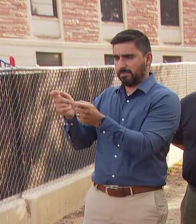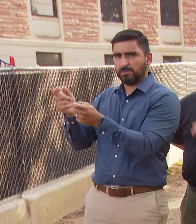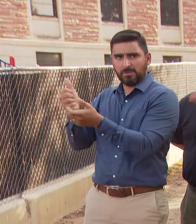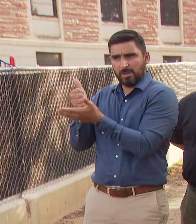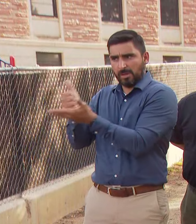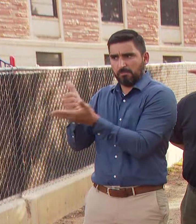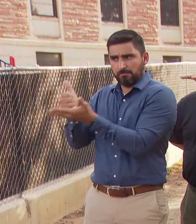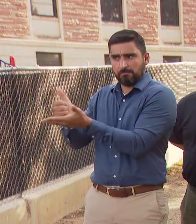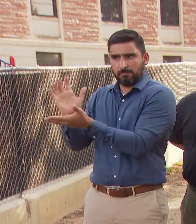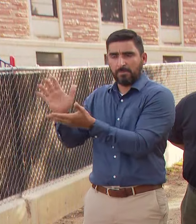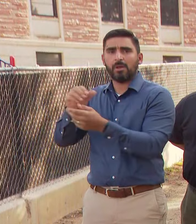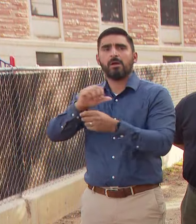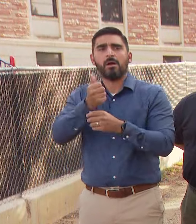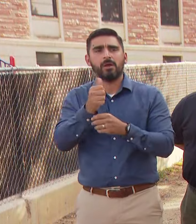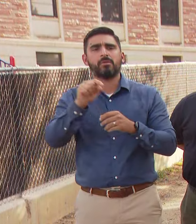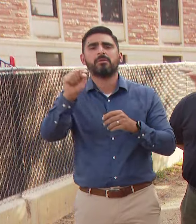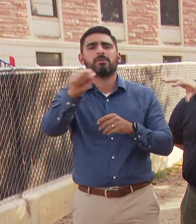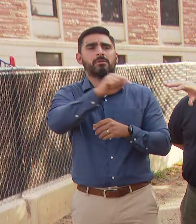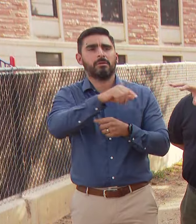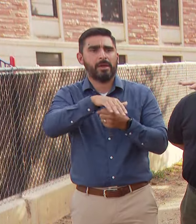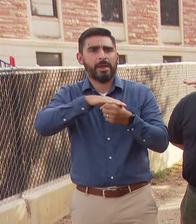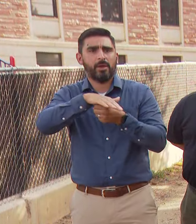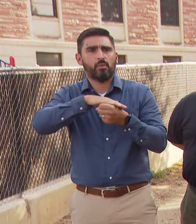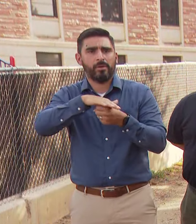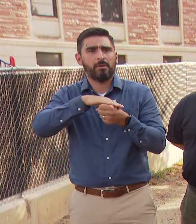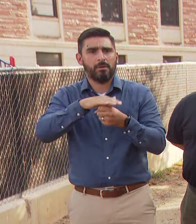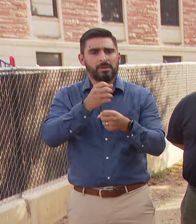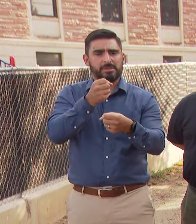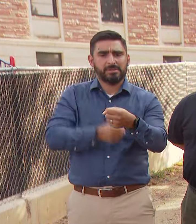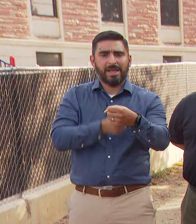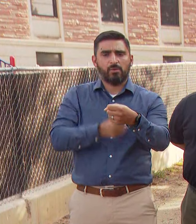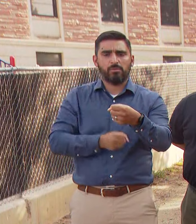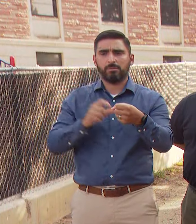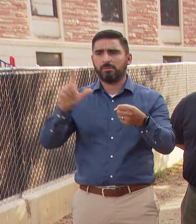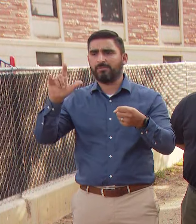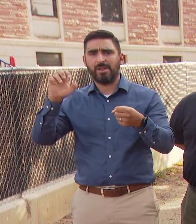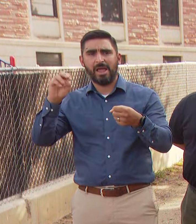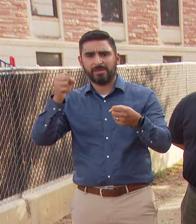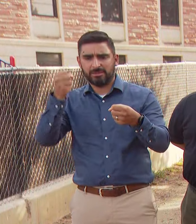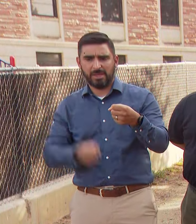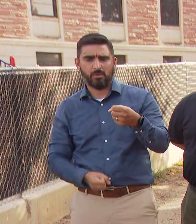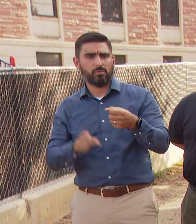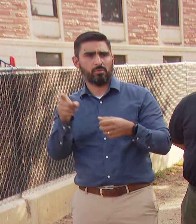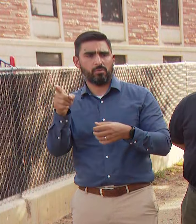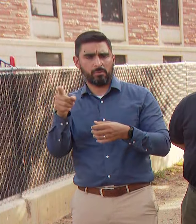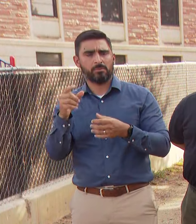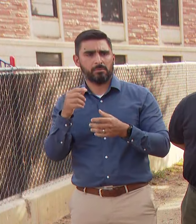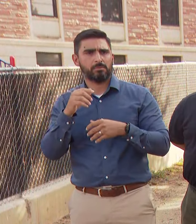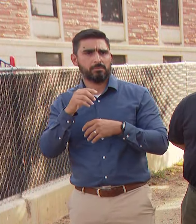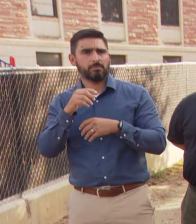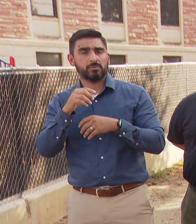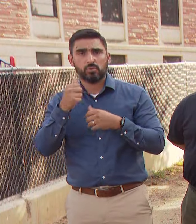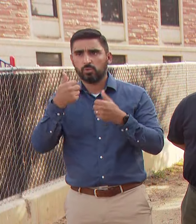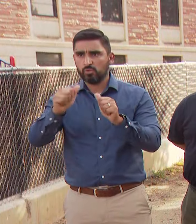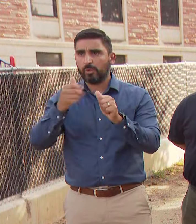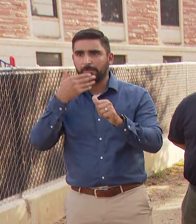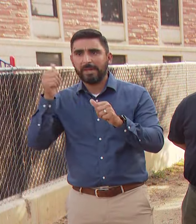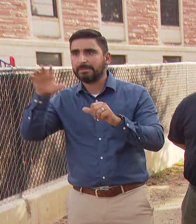and from other neighboring agencies that are well south of Lions. So, yeah, we're, we're kind of pulling the puzzle pieces together and trying